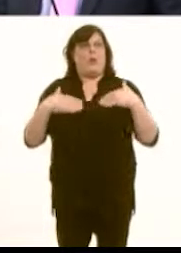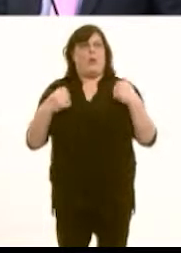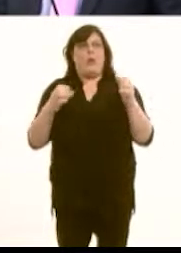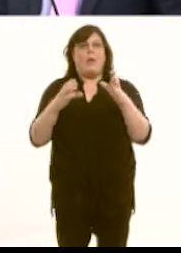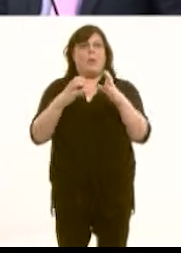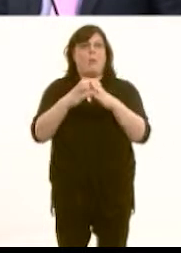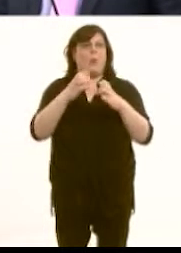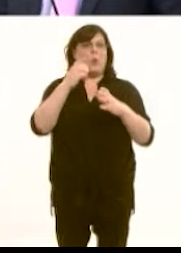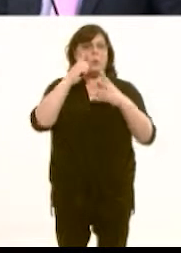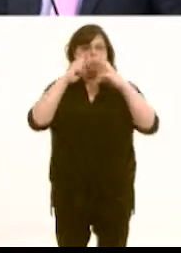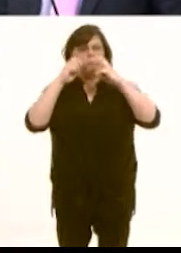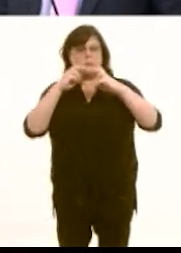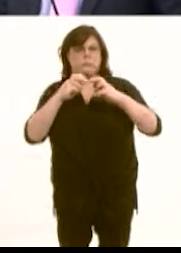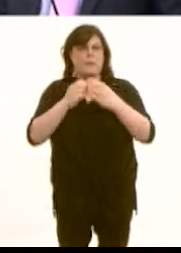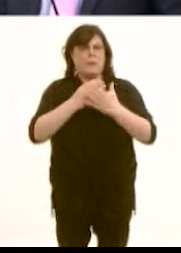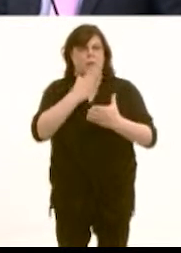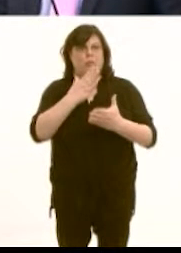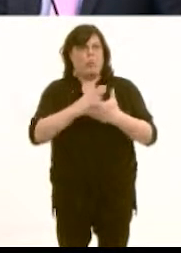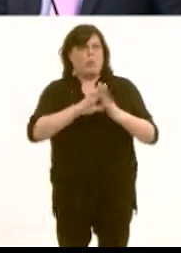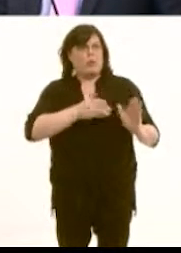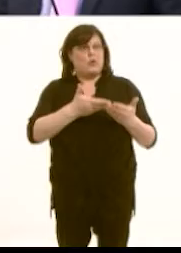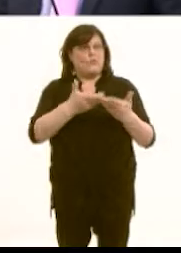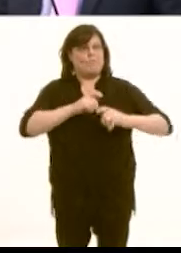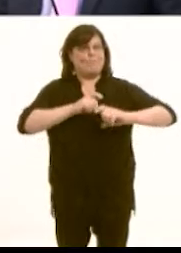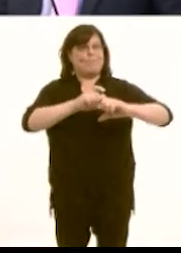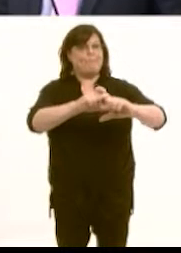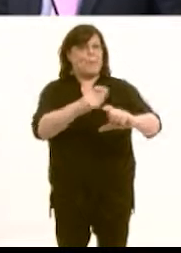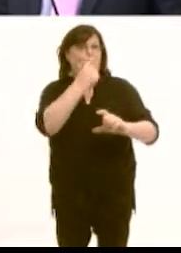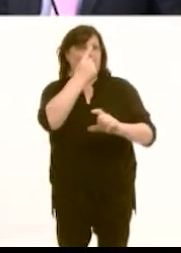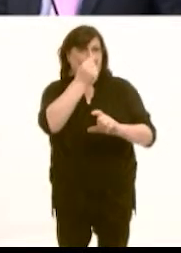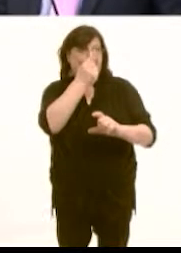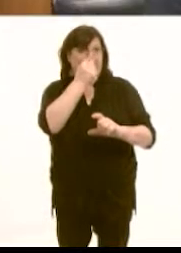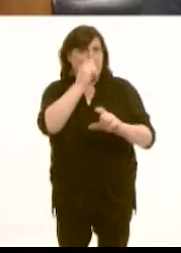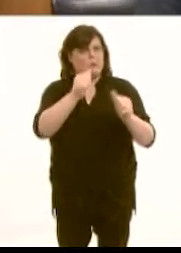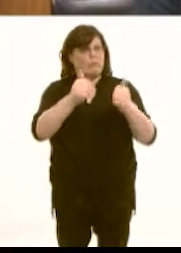itself to ensure that the service continues for people in a manner that they would expect.